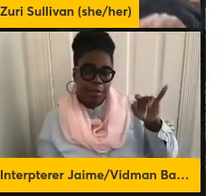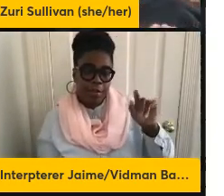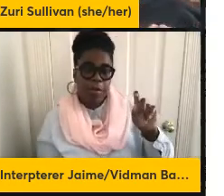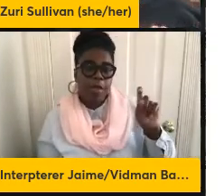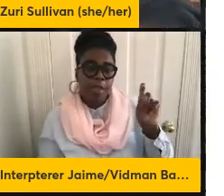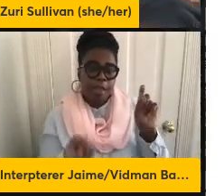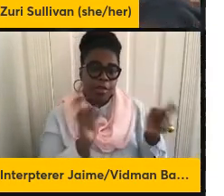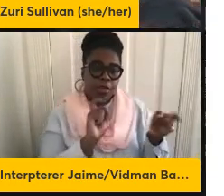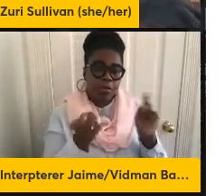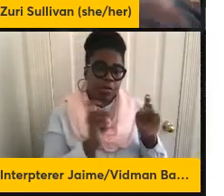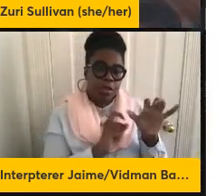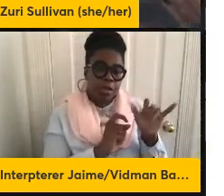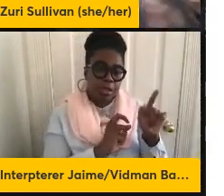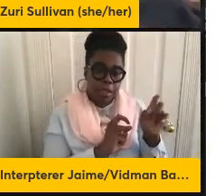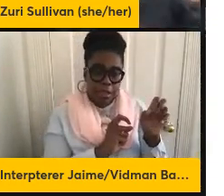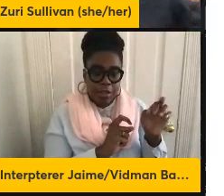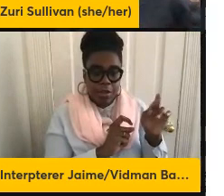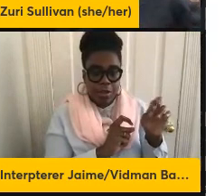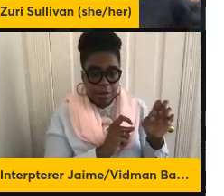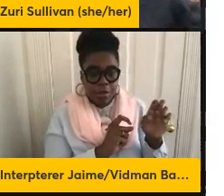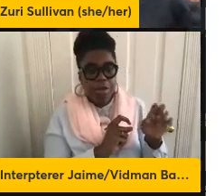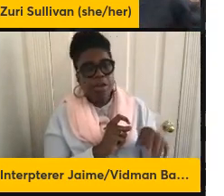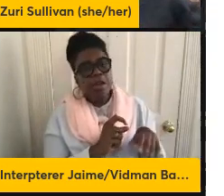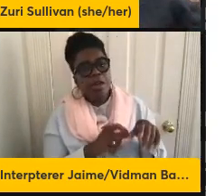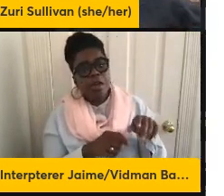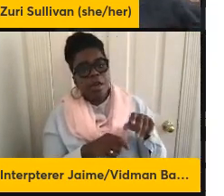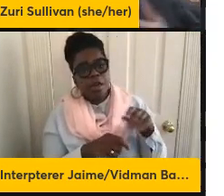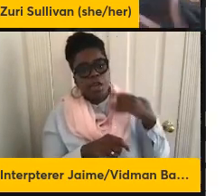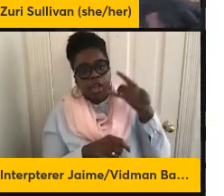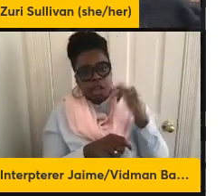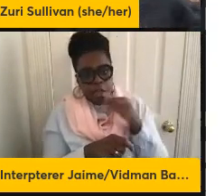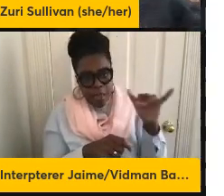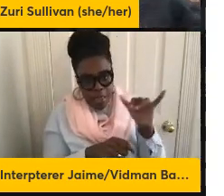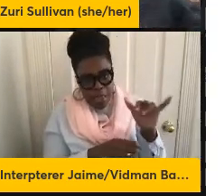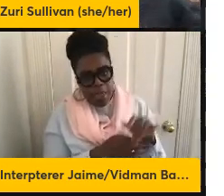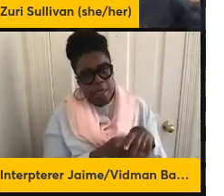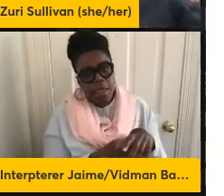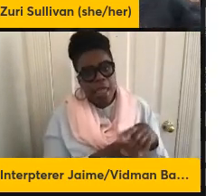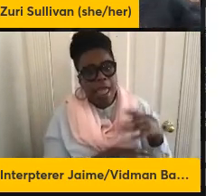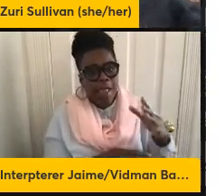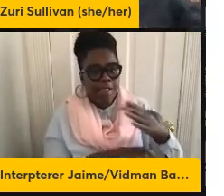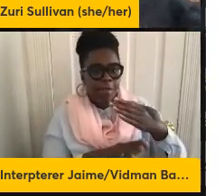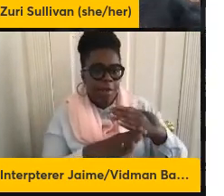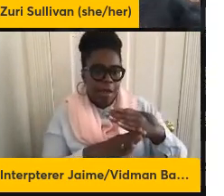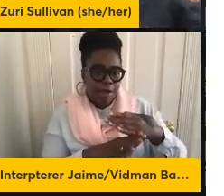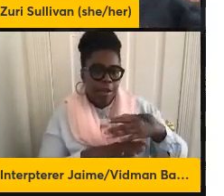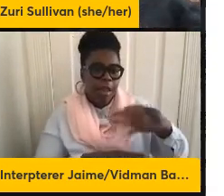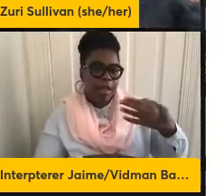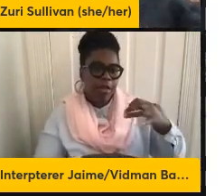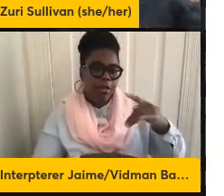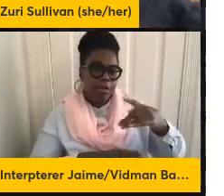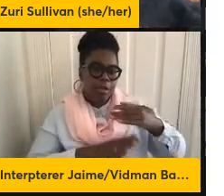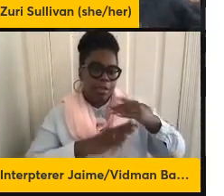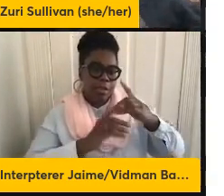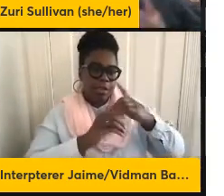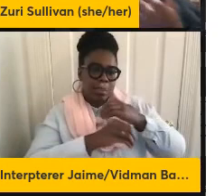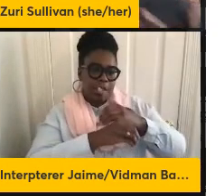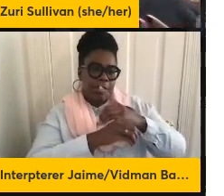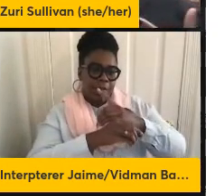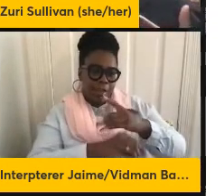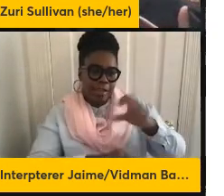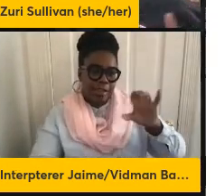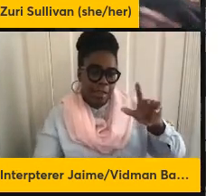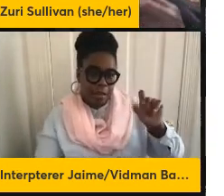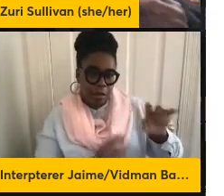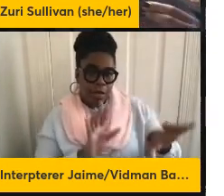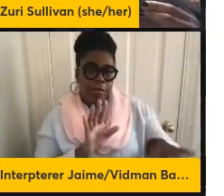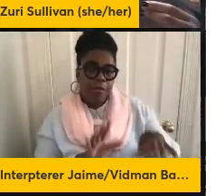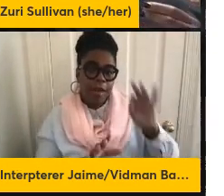epithelium to increase the frequency of barrier and host defense related cells. And what we found is that in addition to